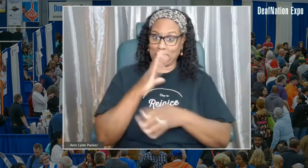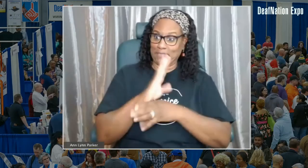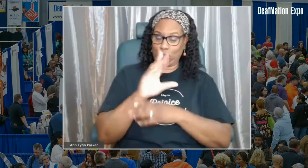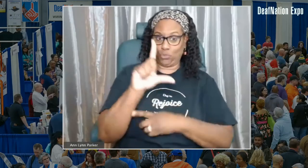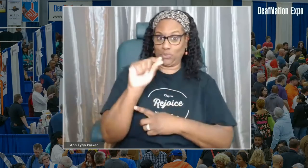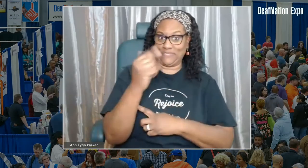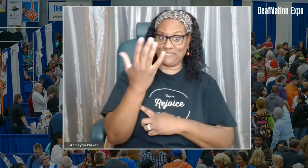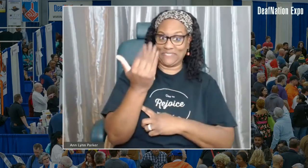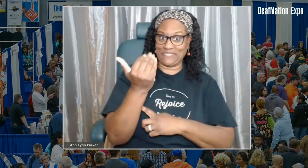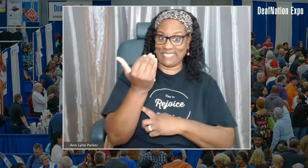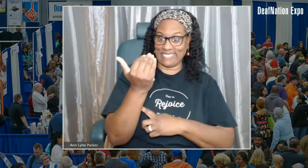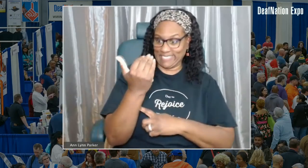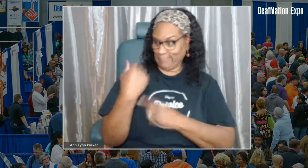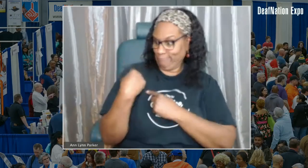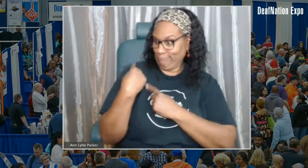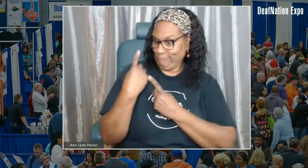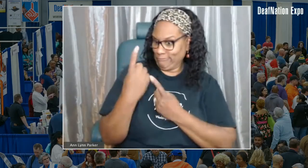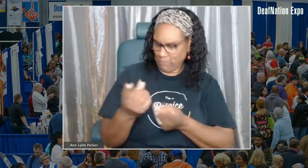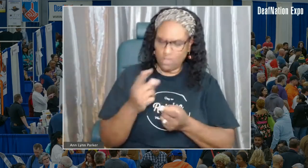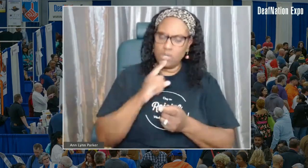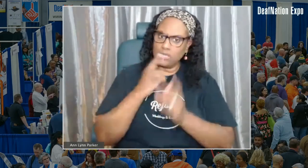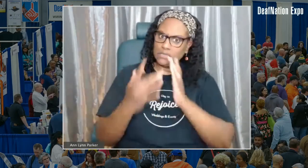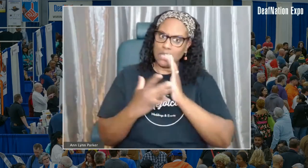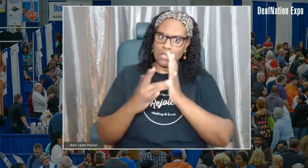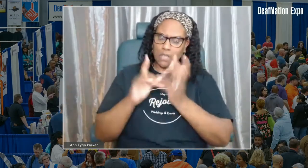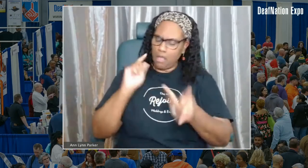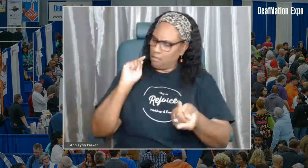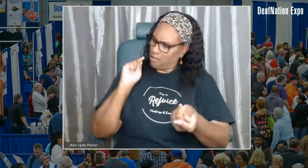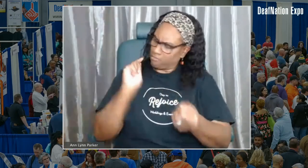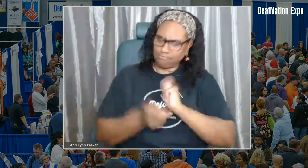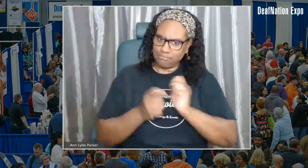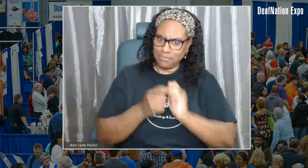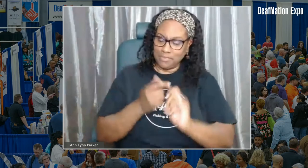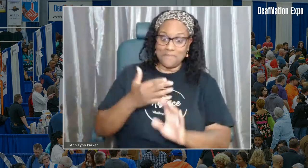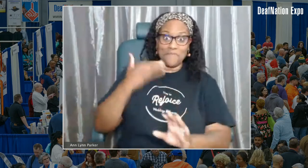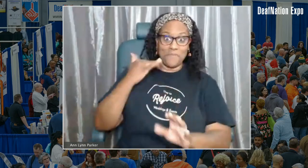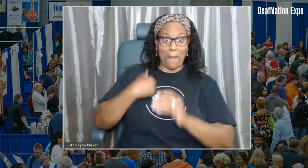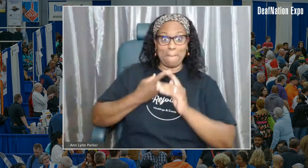of my business in 2015, technology has really changed.